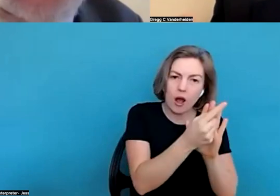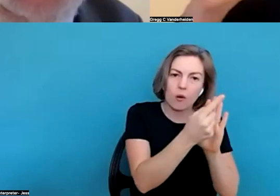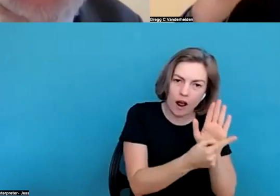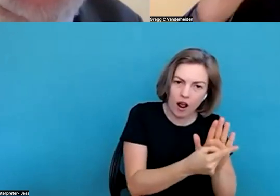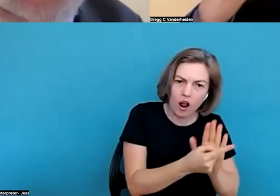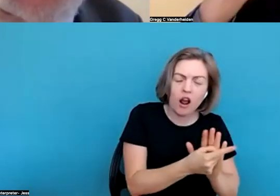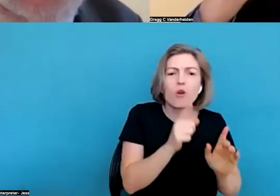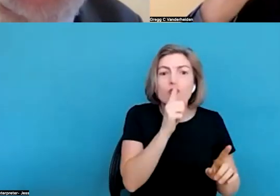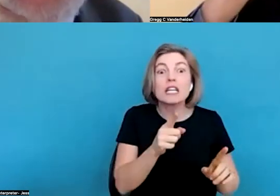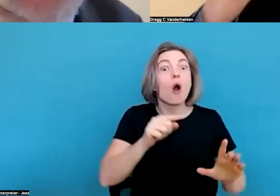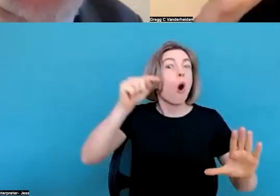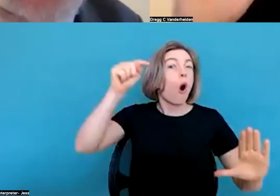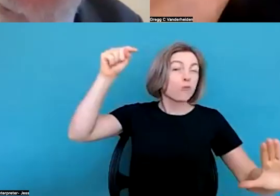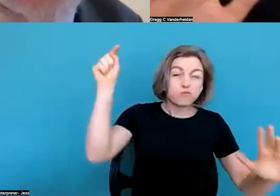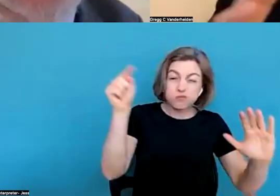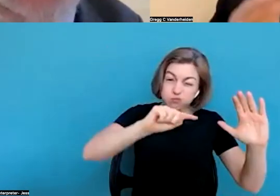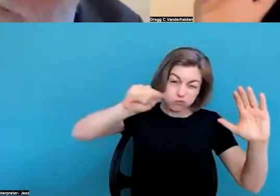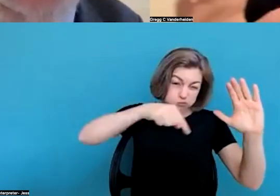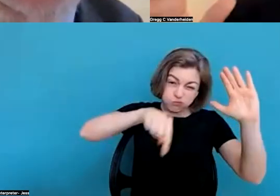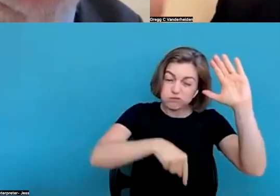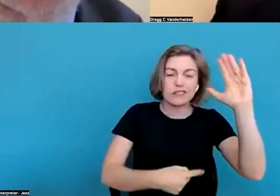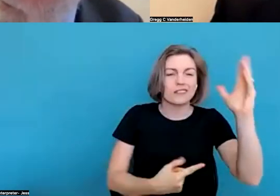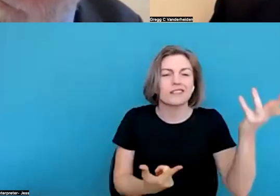these in depth. Because we just don't have time, we would have to have a day for each